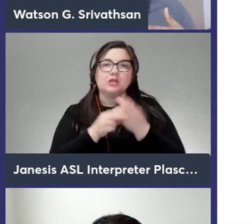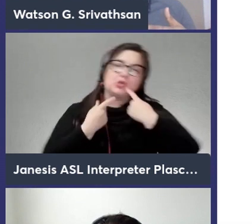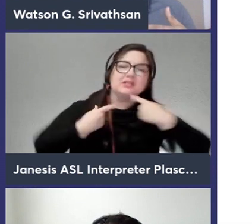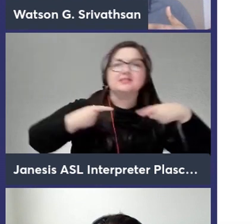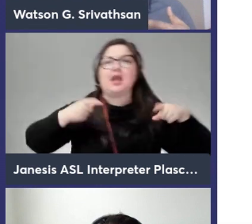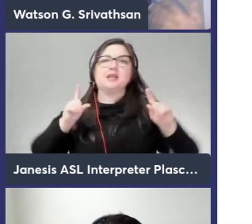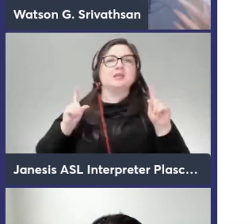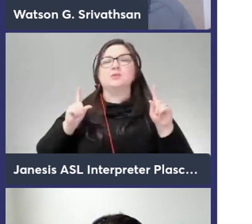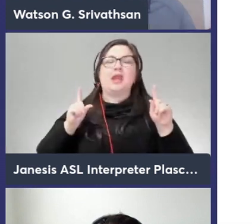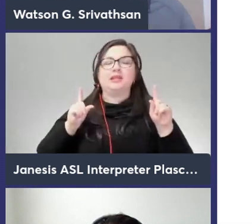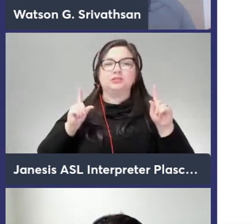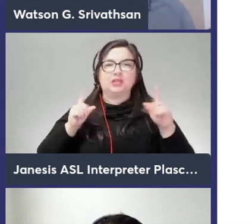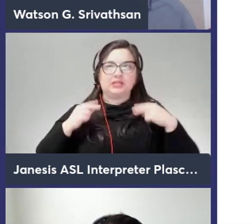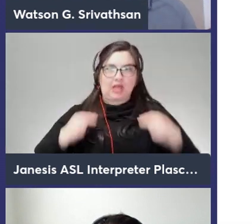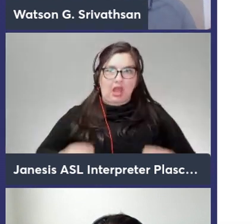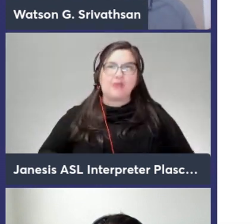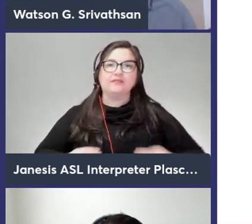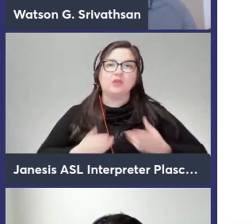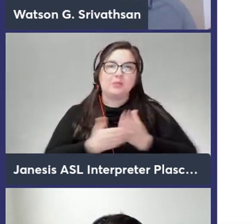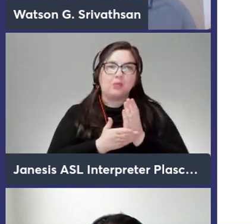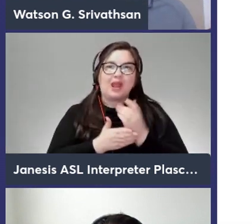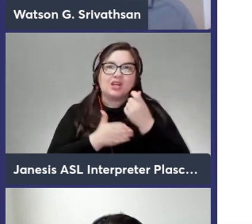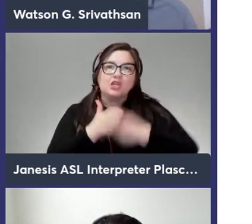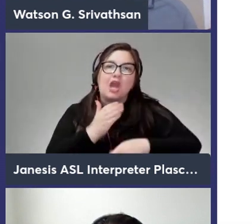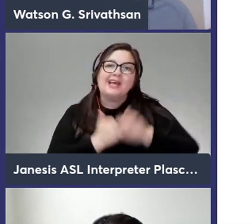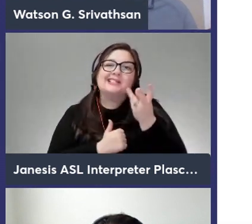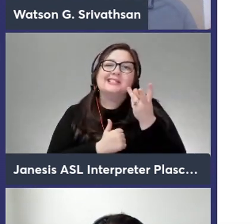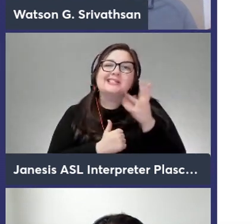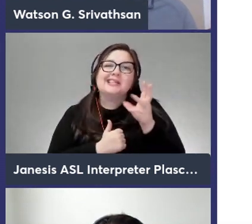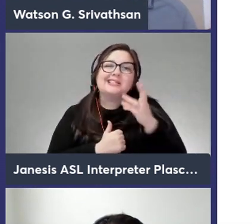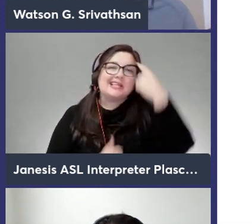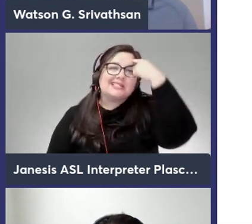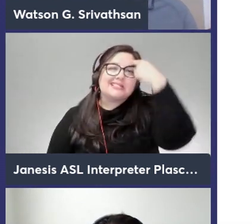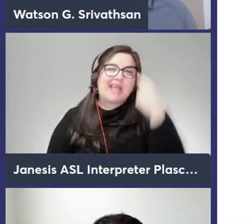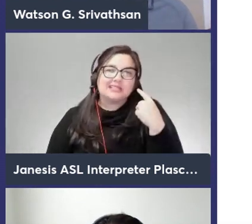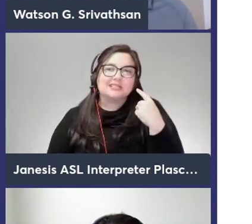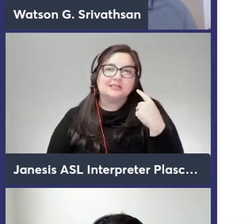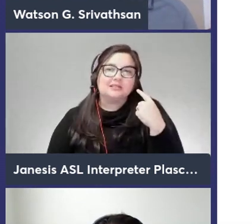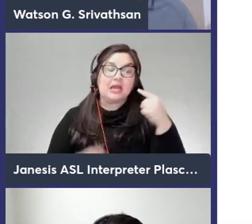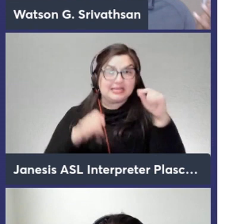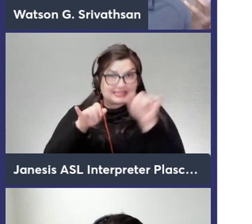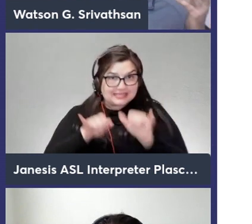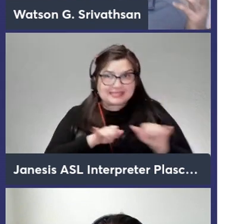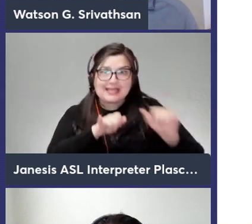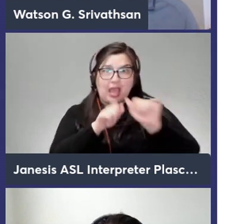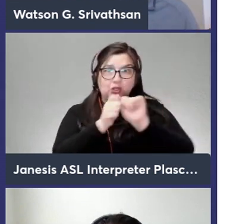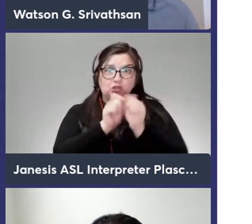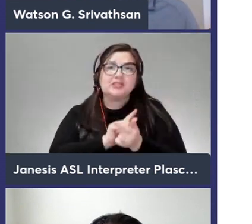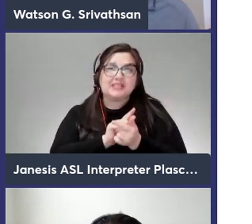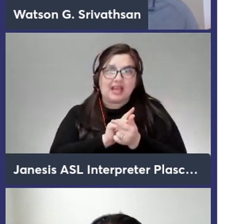that I kicked off, it takes 16 cents to do the translation in standard translation, and it takes 64 cents